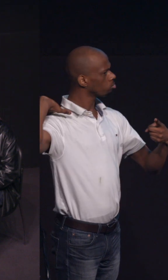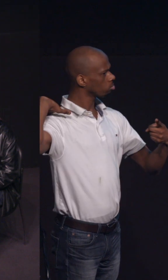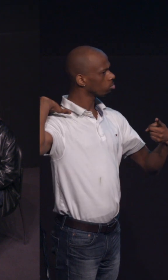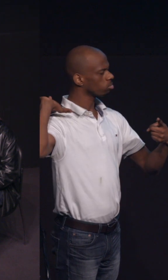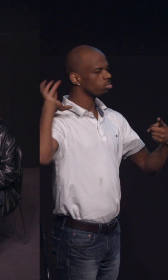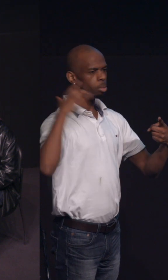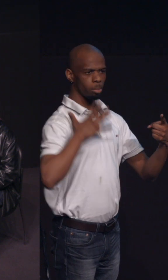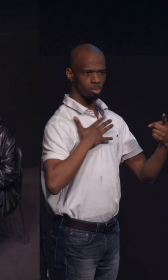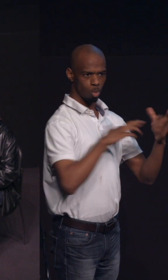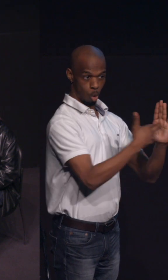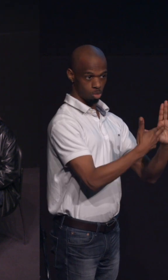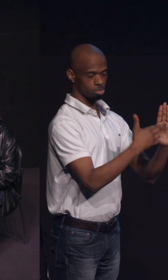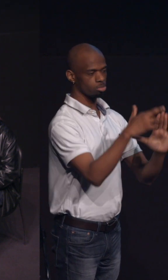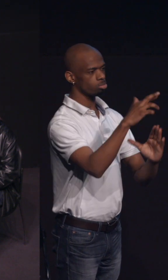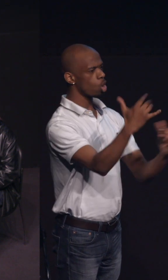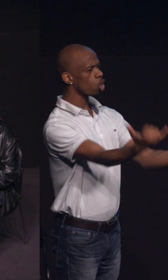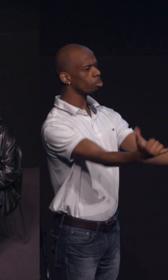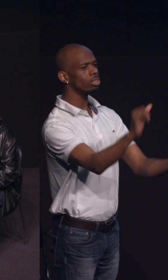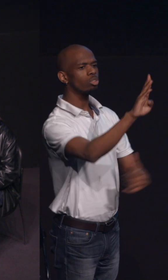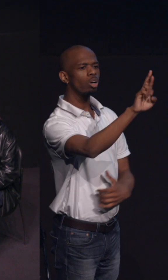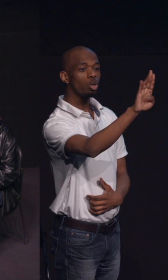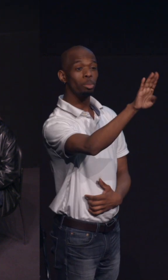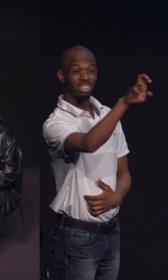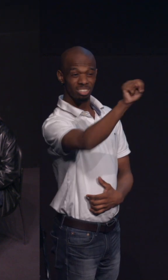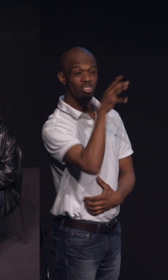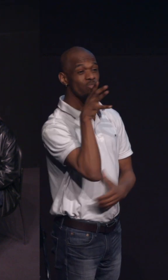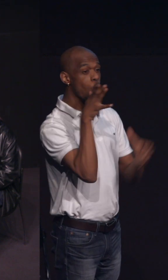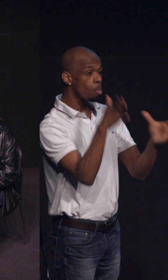I haven't been a rural farmer, per se.